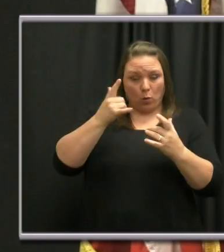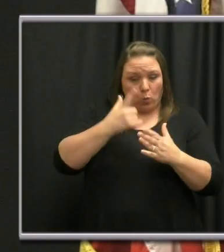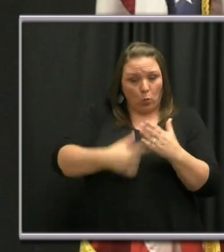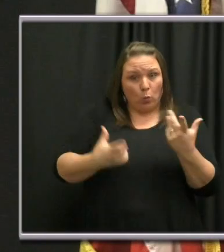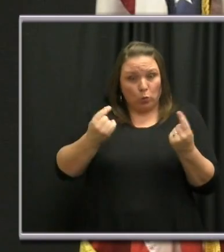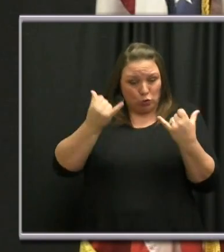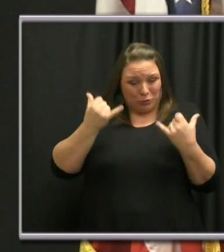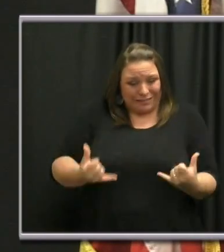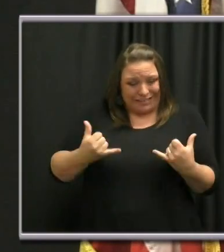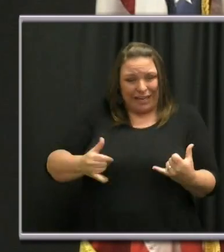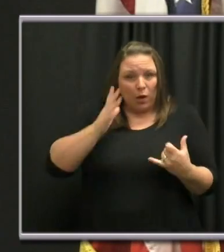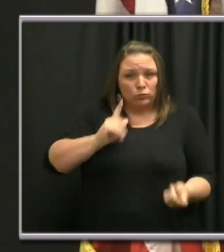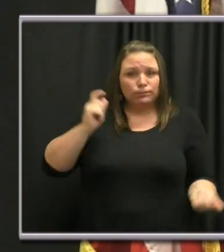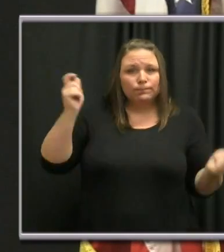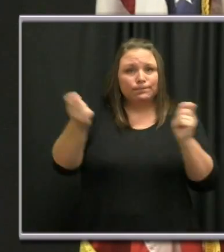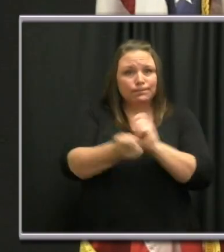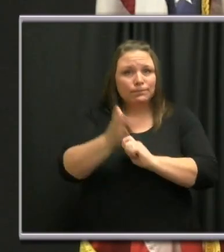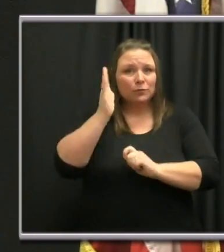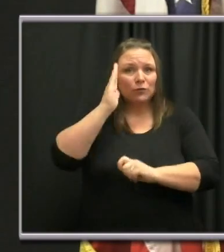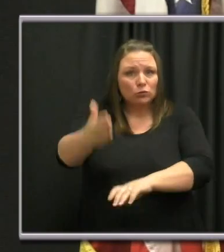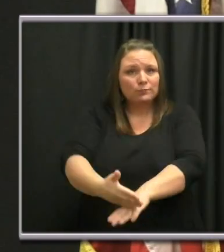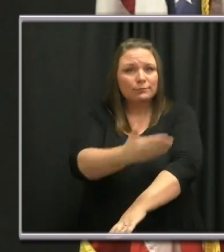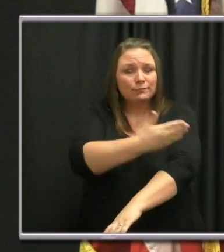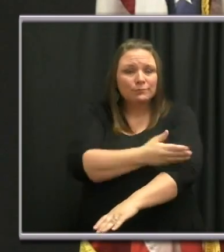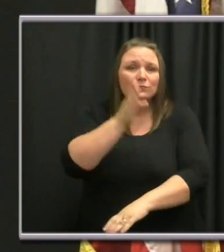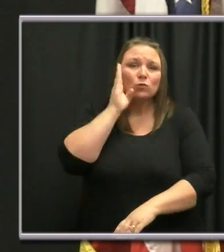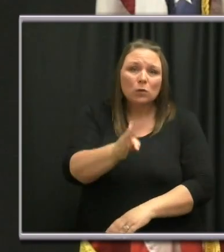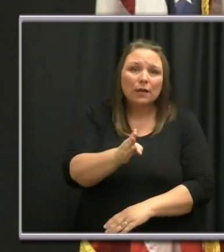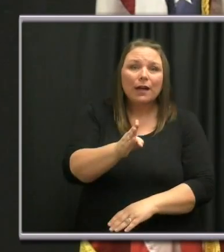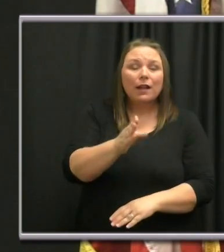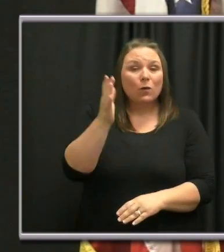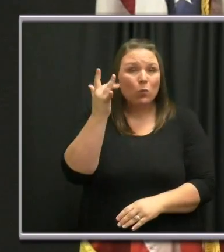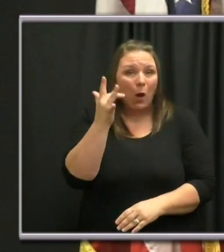FOR OUR PRESENT MOMENTS WILL